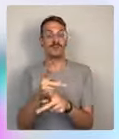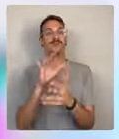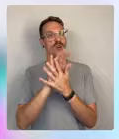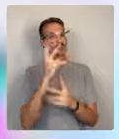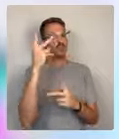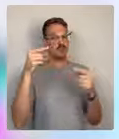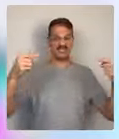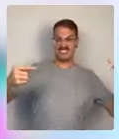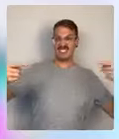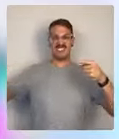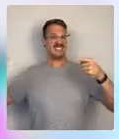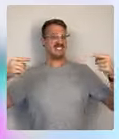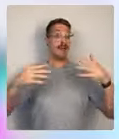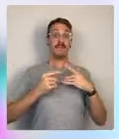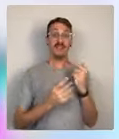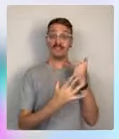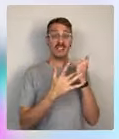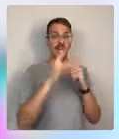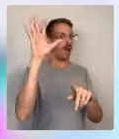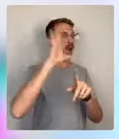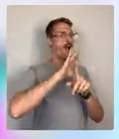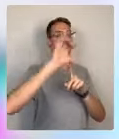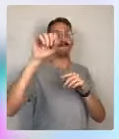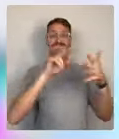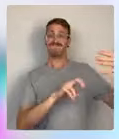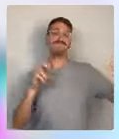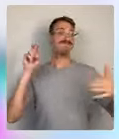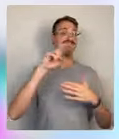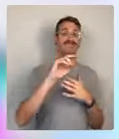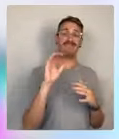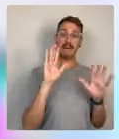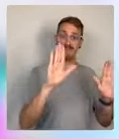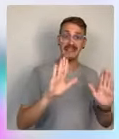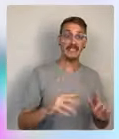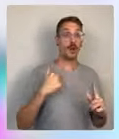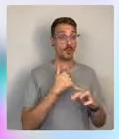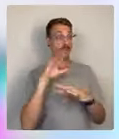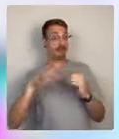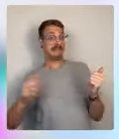so they are two opposing forces, 'cause the tech is incredible, and it's a huge leap.